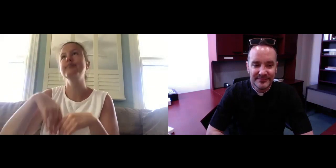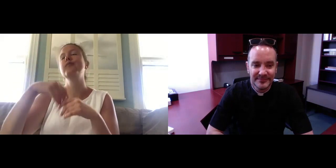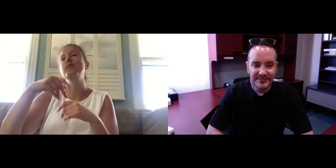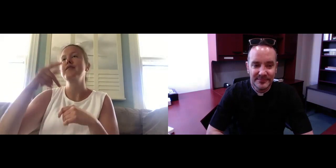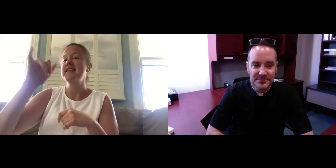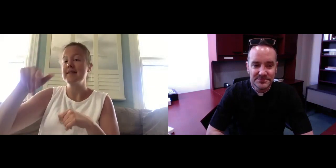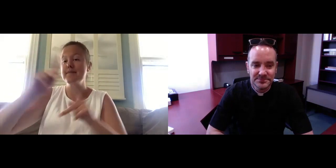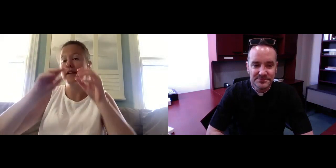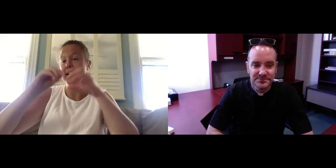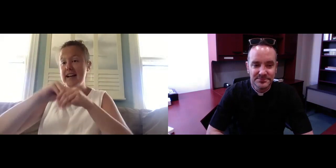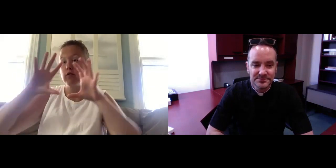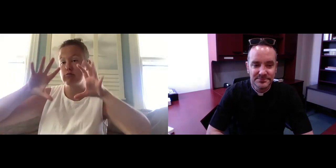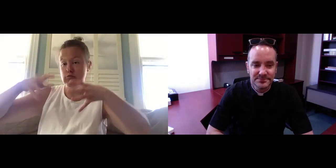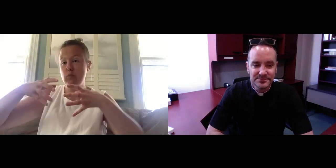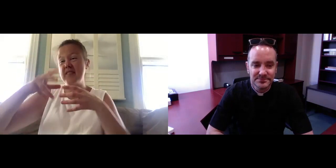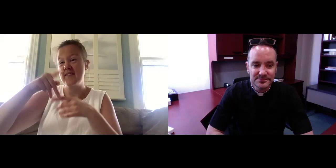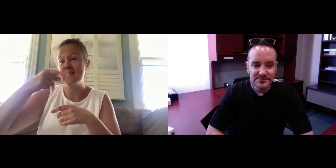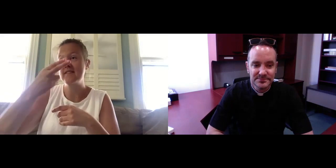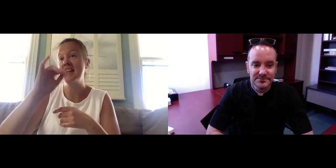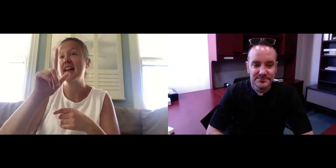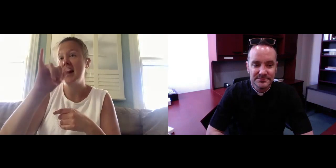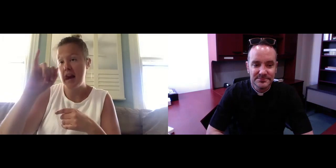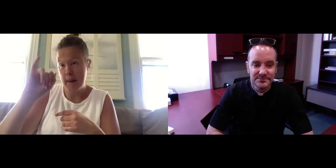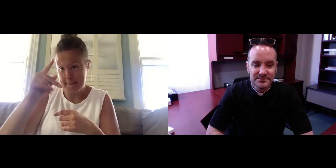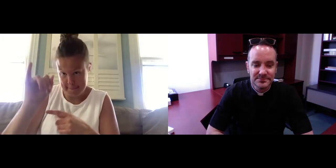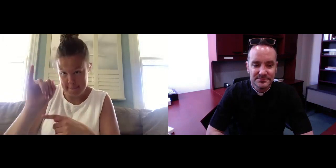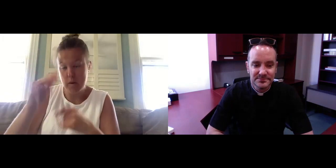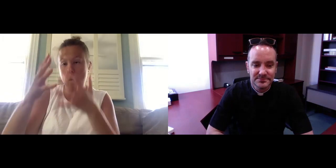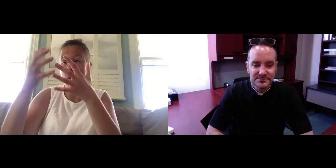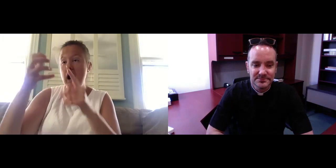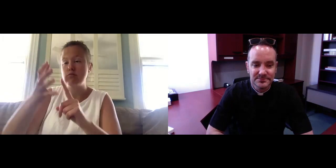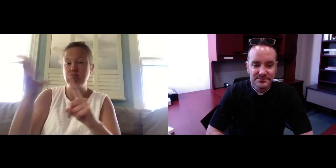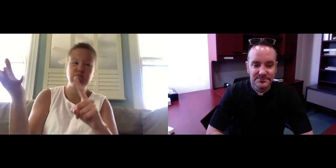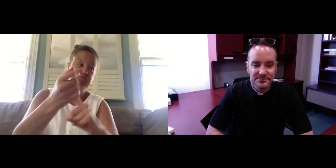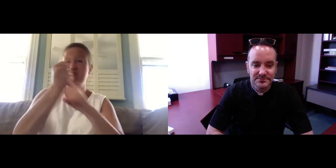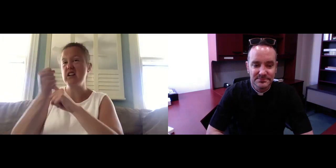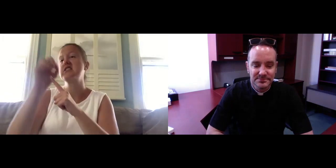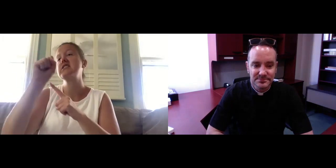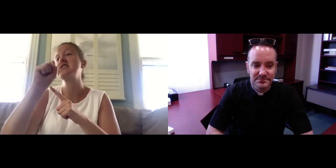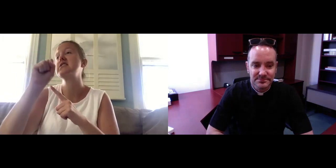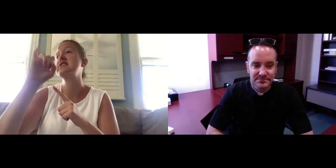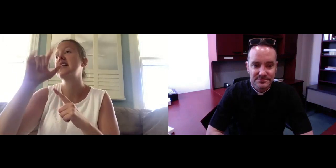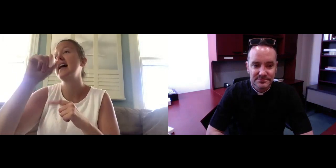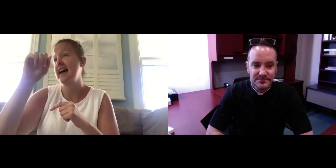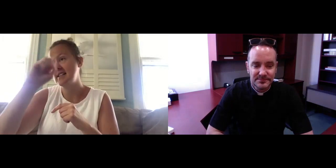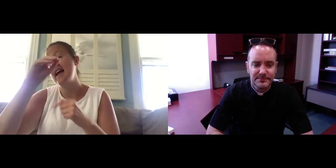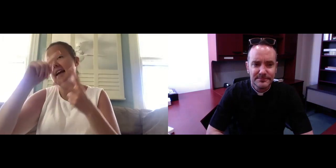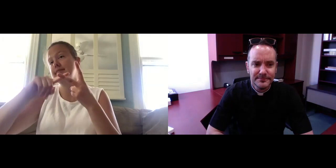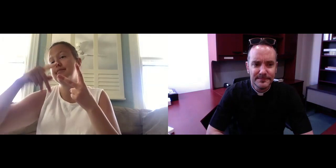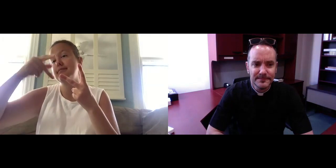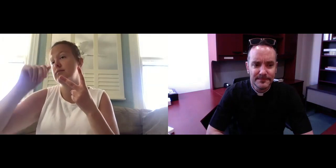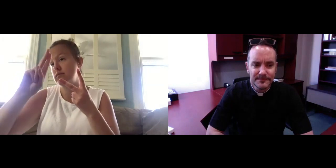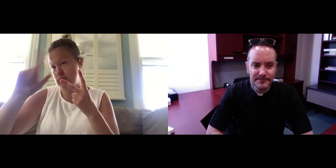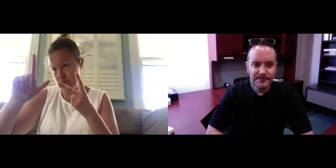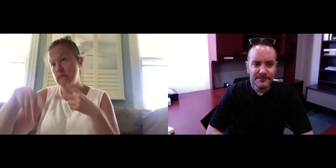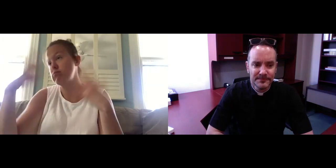The crowd in Philippi joined in the attack on Paul and Silas,